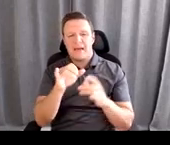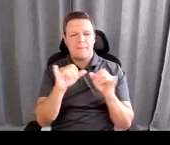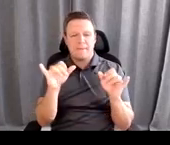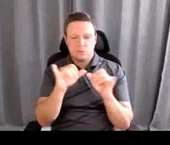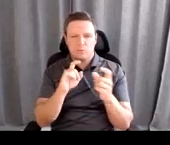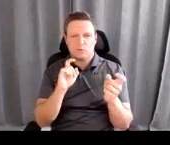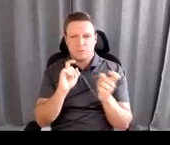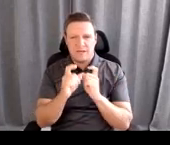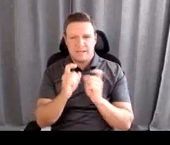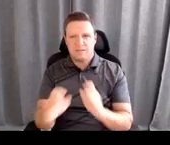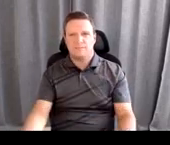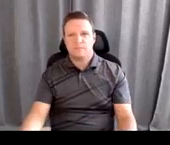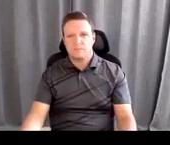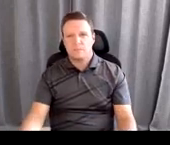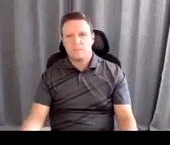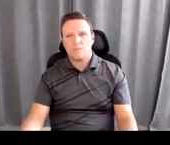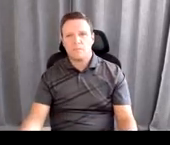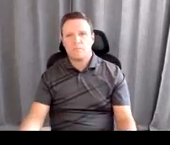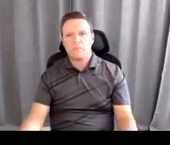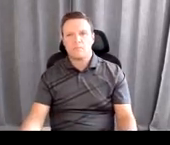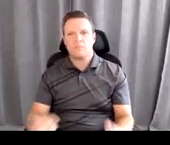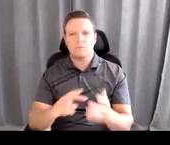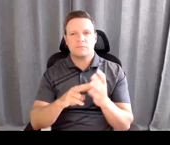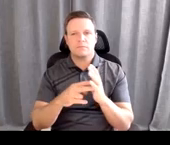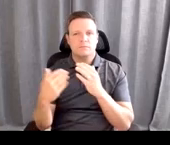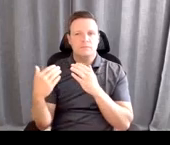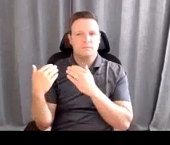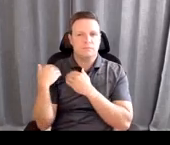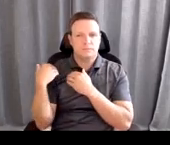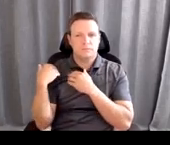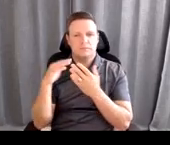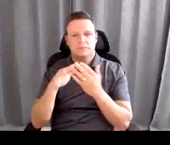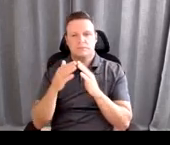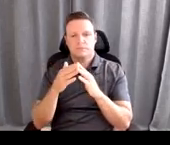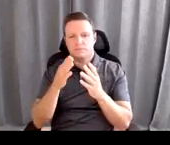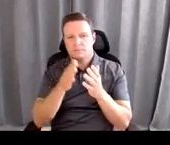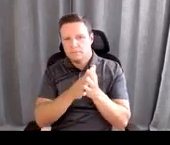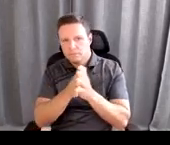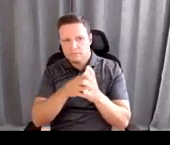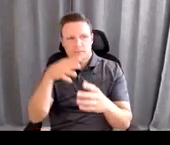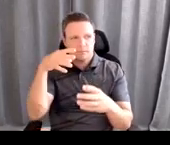So with community responsible community engagement, there should be a focus on measurable change.